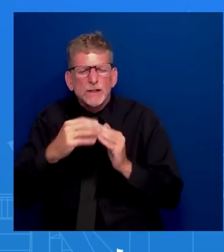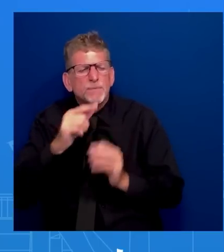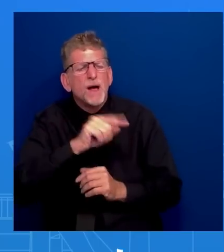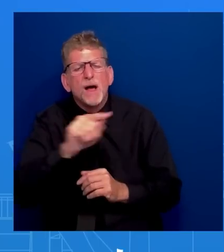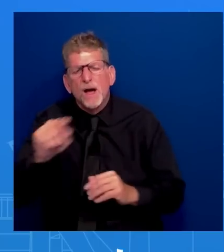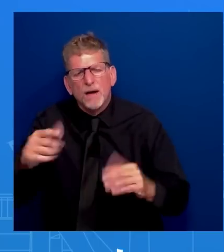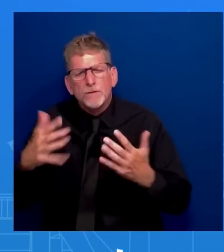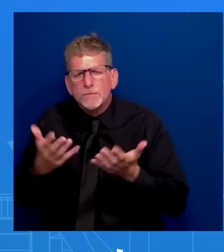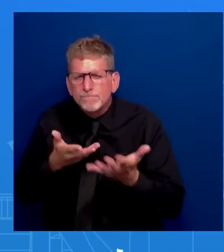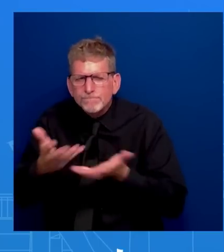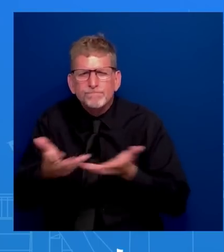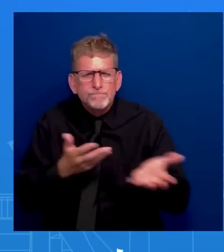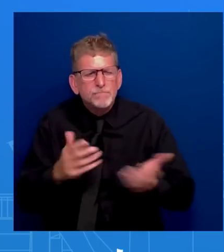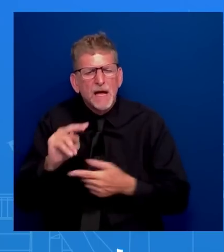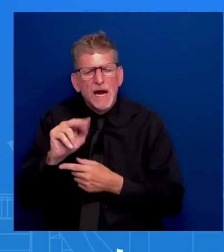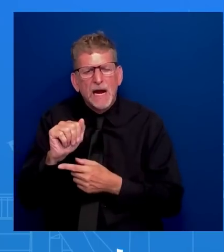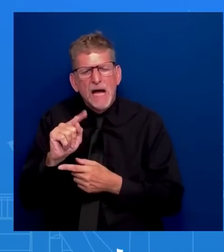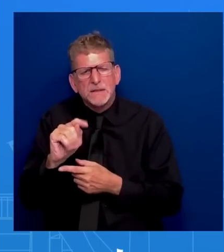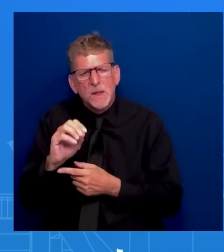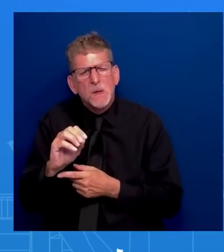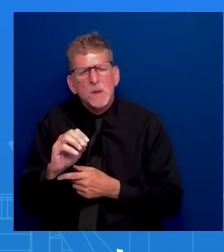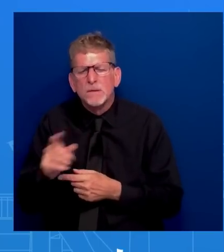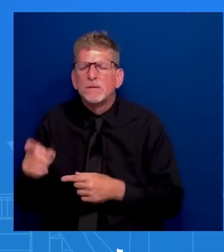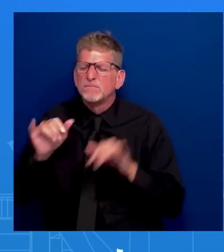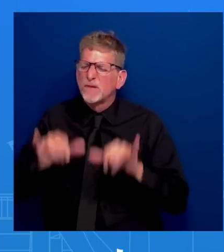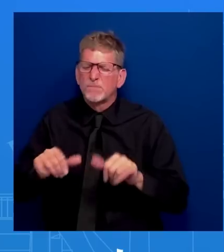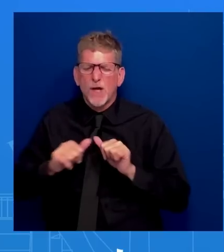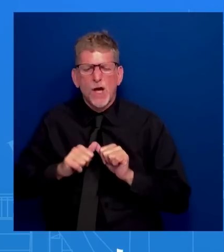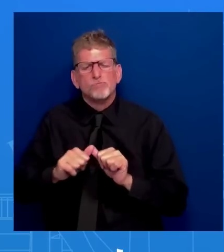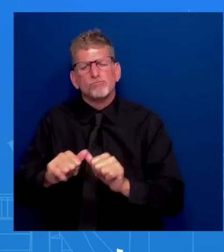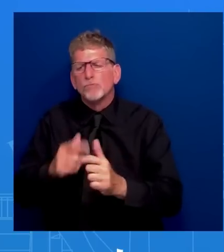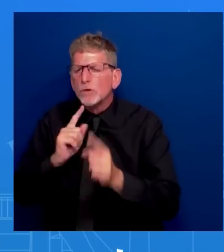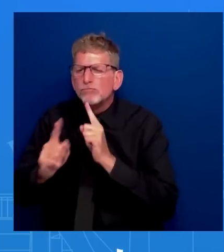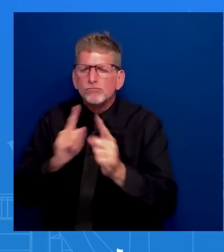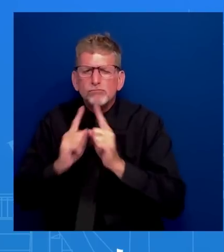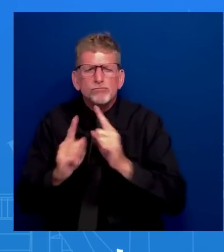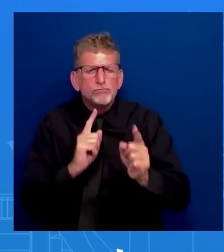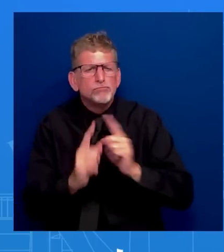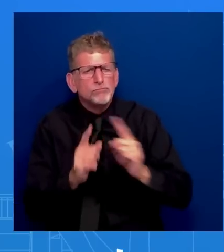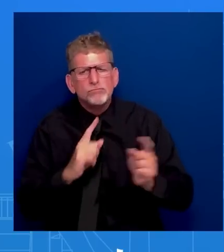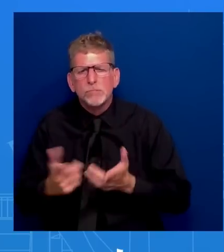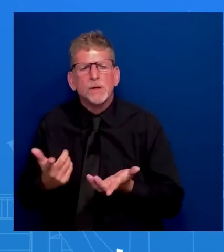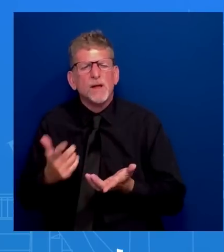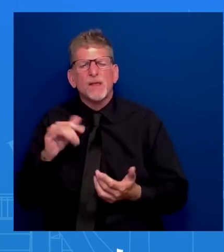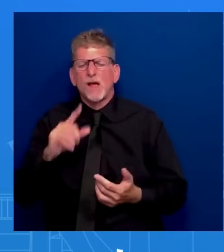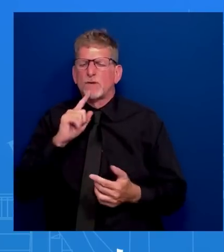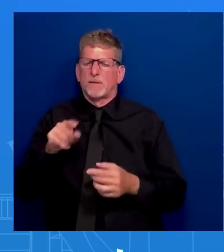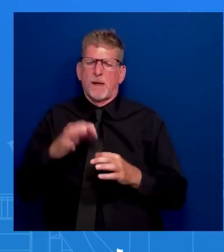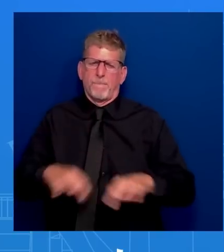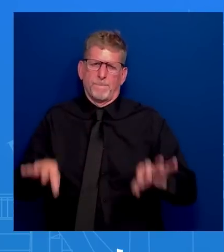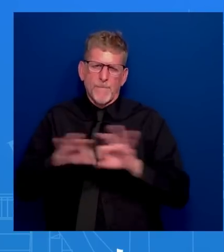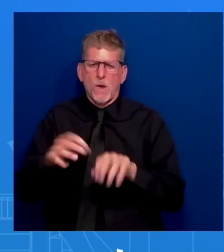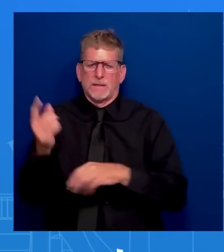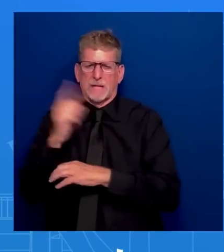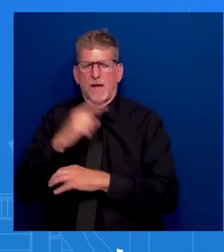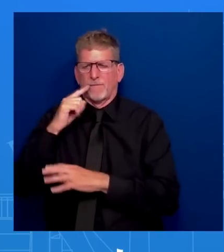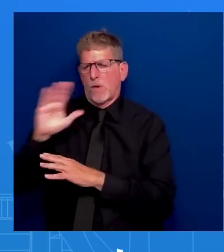as we continue. The Press: On Ukraine, there has been a series of explosions at the Russian air force base in Crimea.